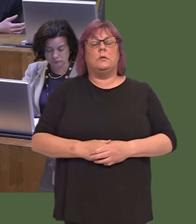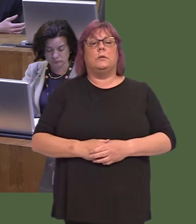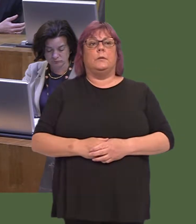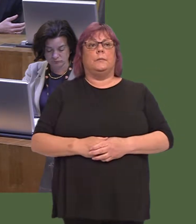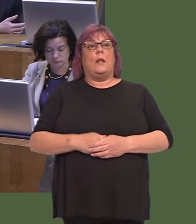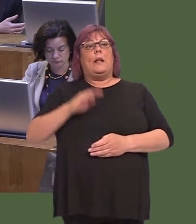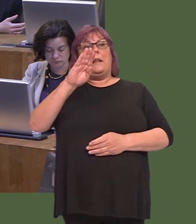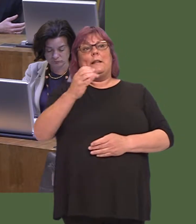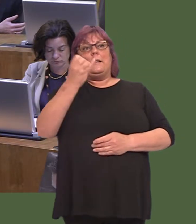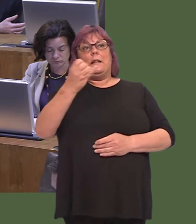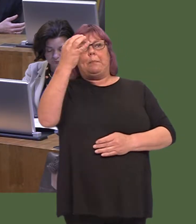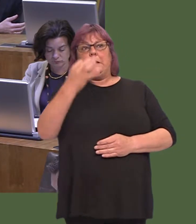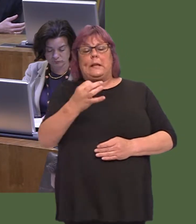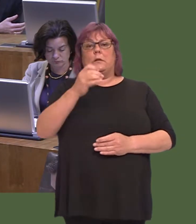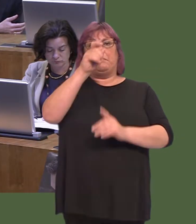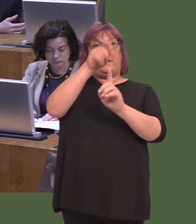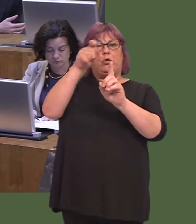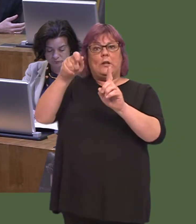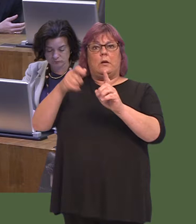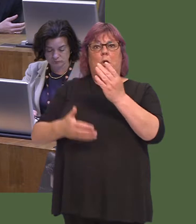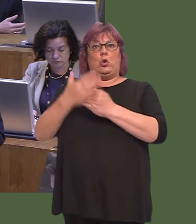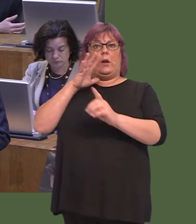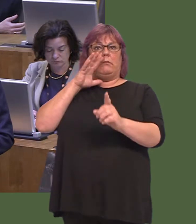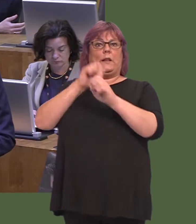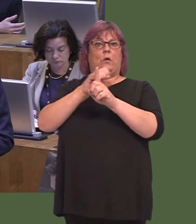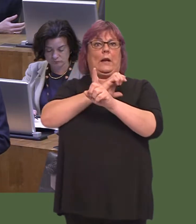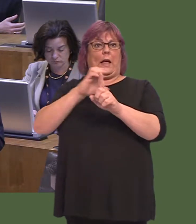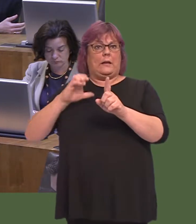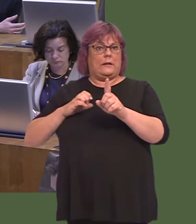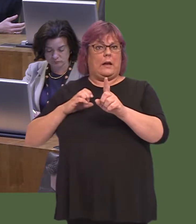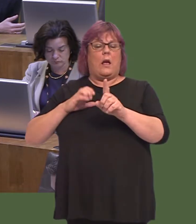per centóand 96 per cent of patients who are newly diagnosed with cancer not via the